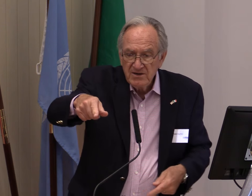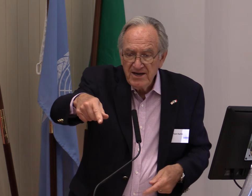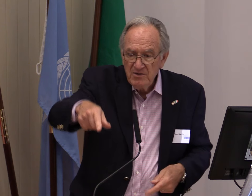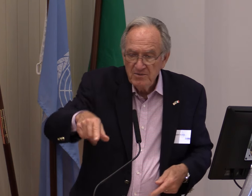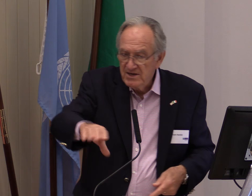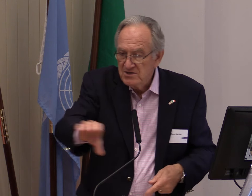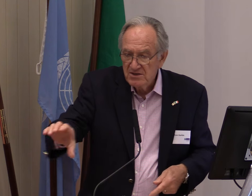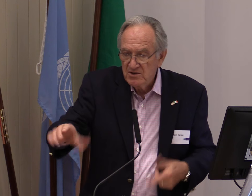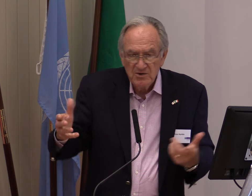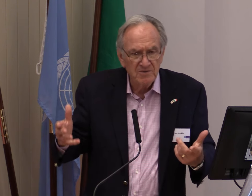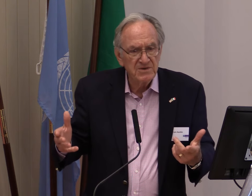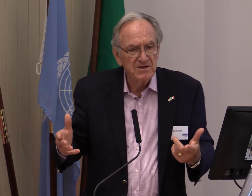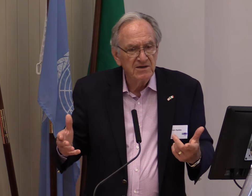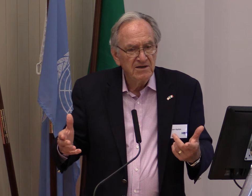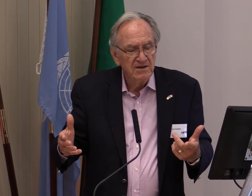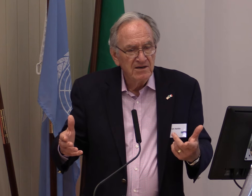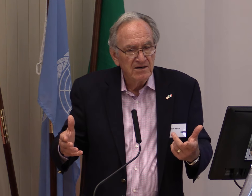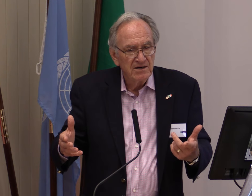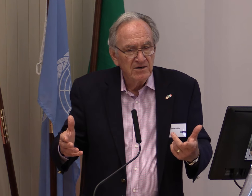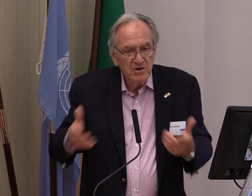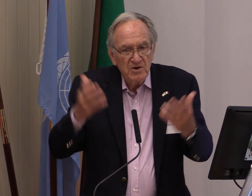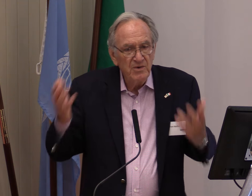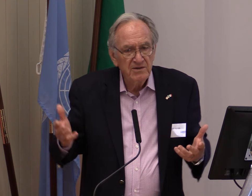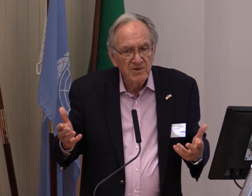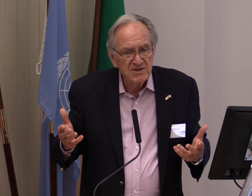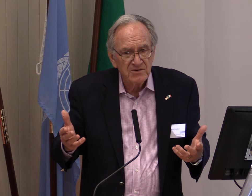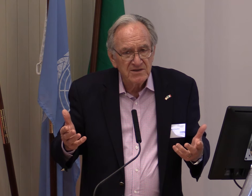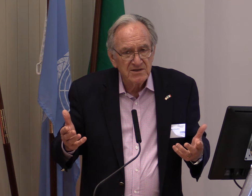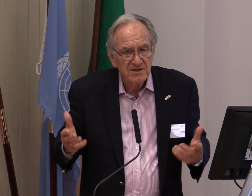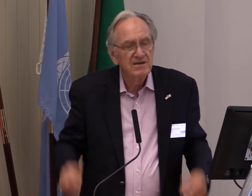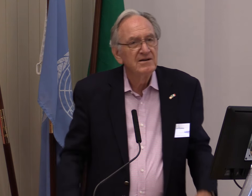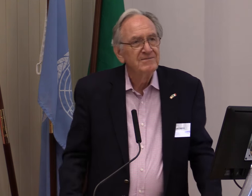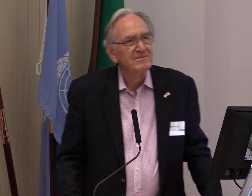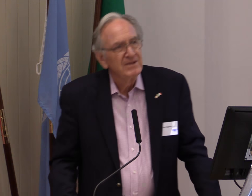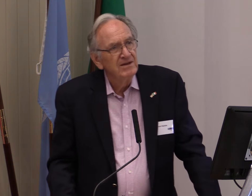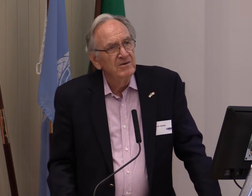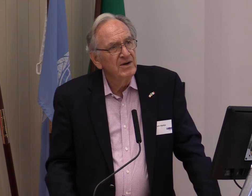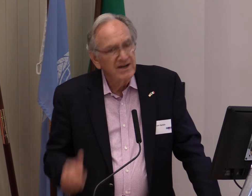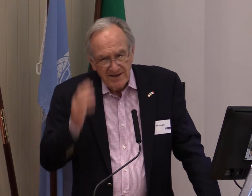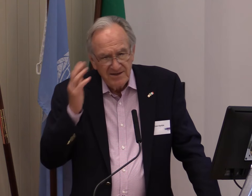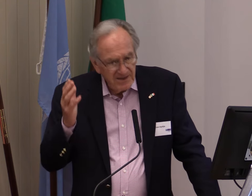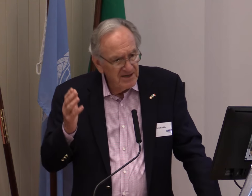get anywhere because of the kerbs, couldn't go into restaurants. Well I got to thinking